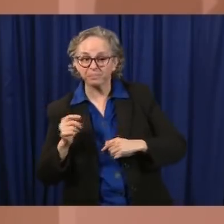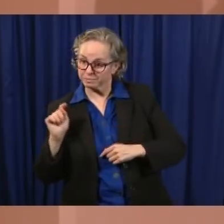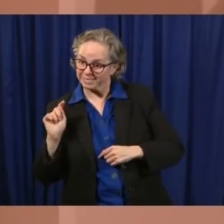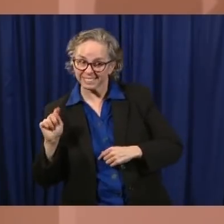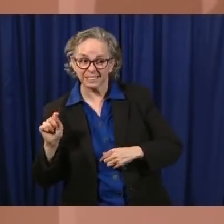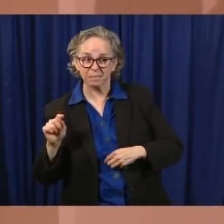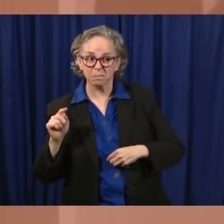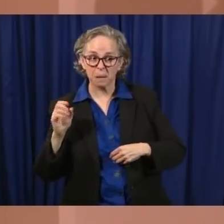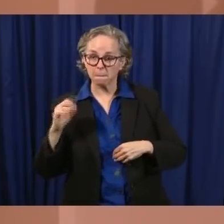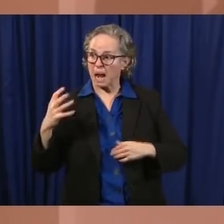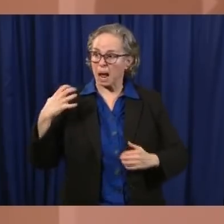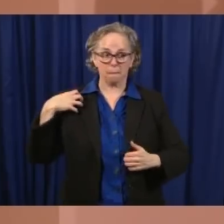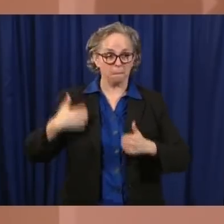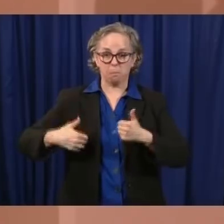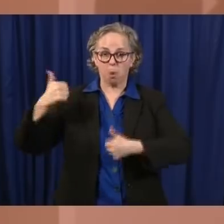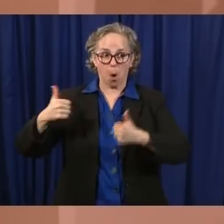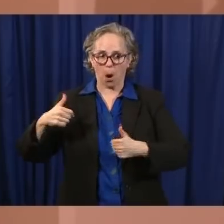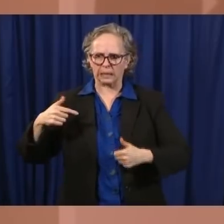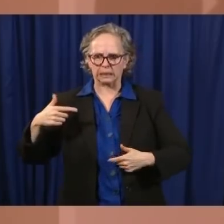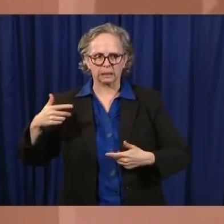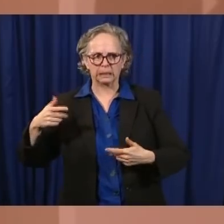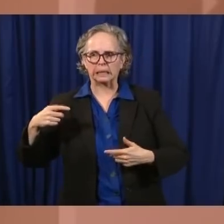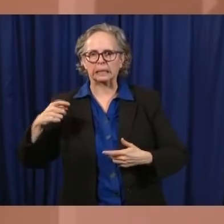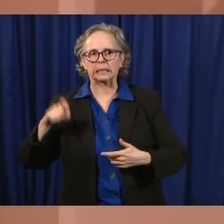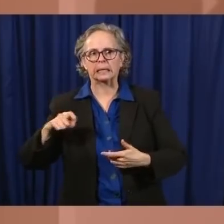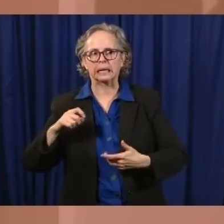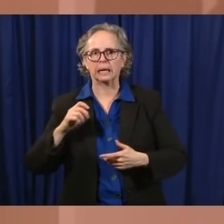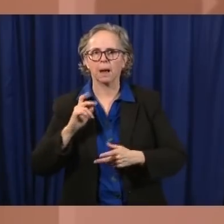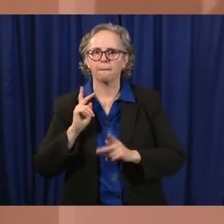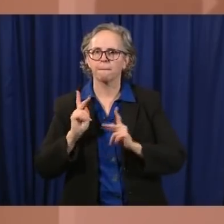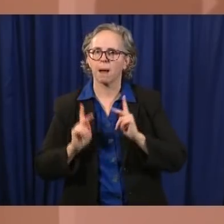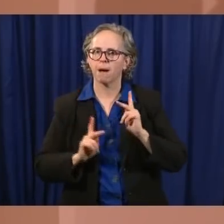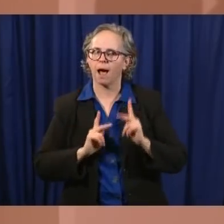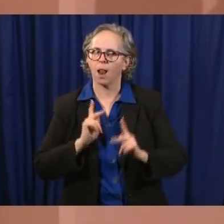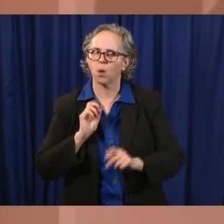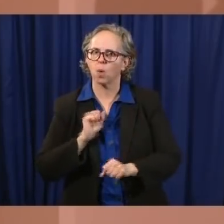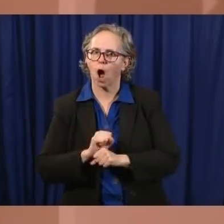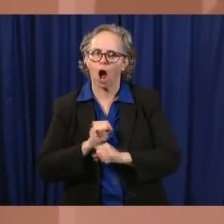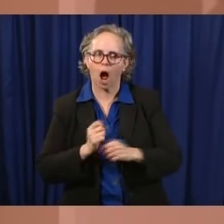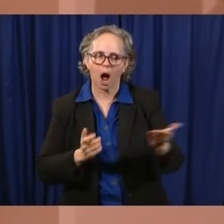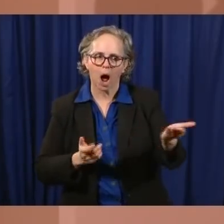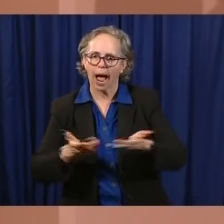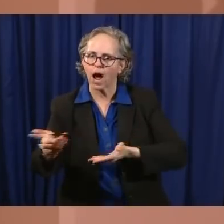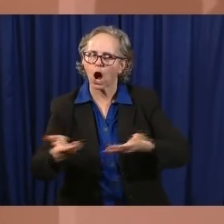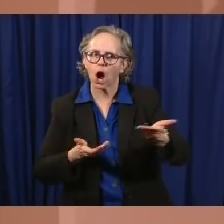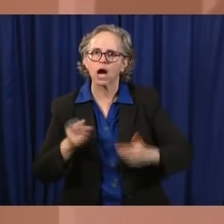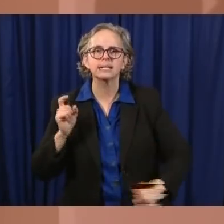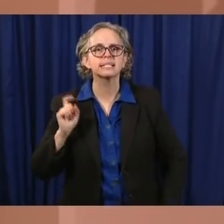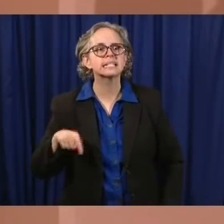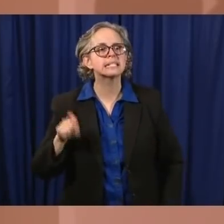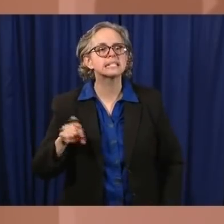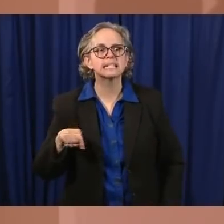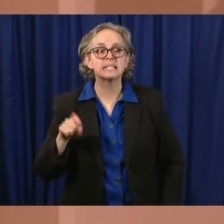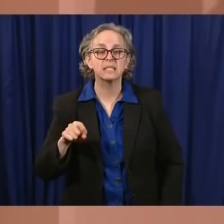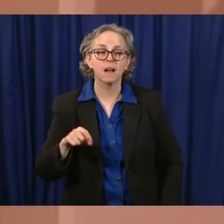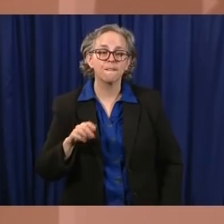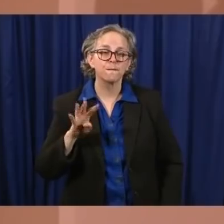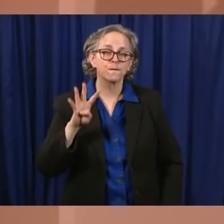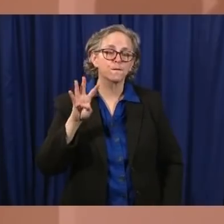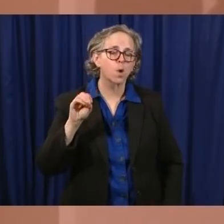WORK THROUGH THIS. ADDITIONALLY IT IS WORTH NOTING THAT AS OF TODAY, THERE ARE STILL A NUMBER OF EMPLOYERS